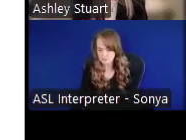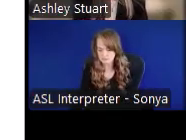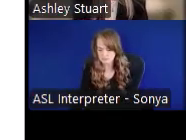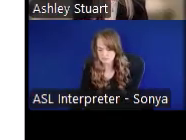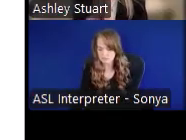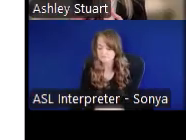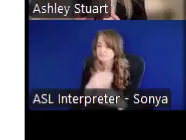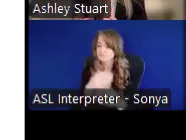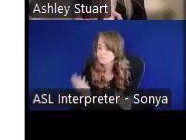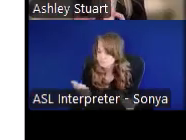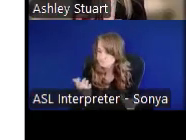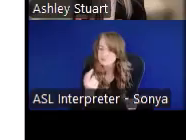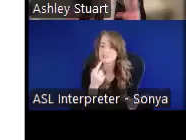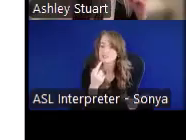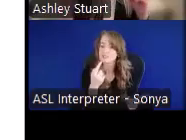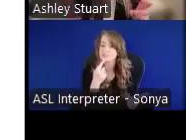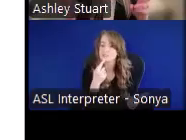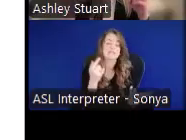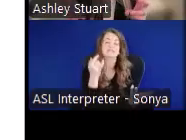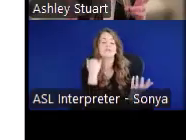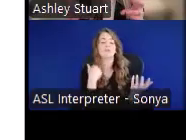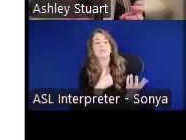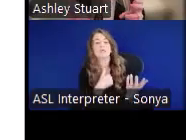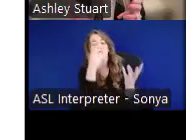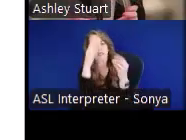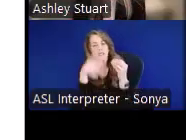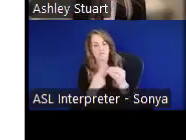that when we think about this period of the terrible twos,